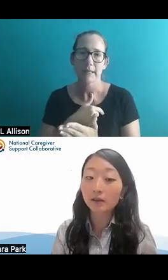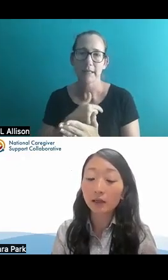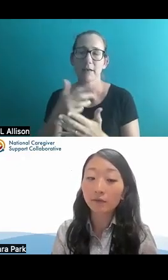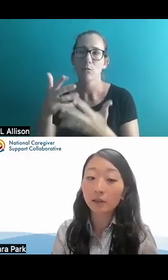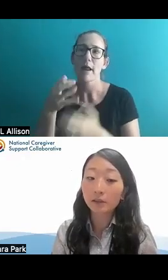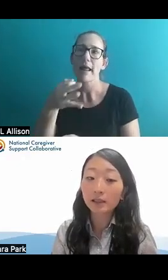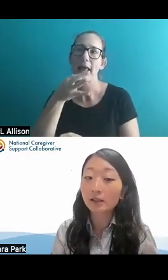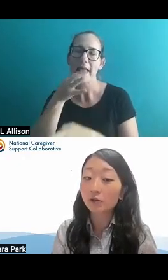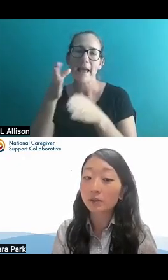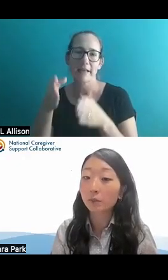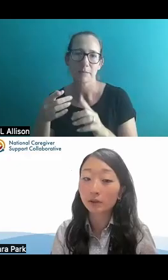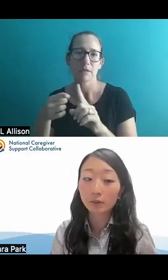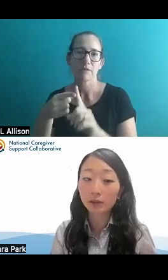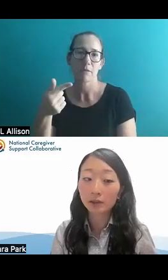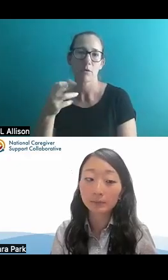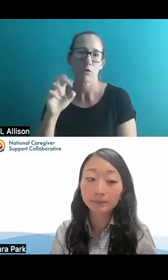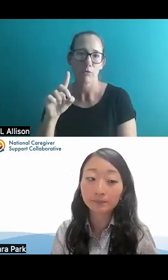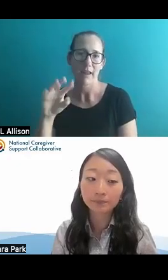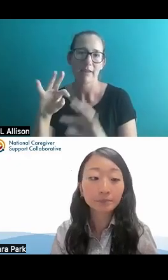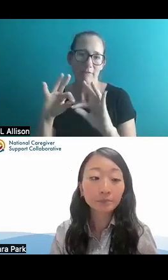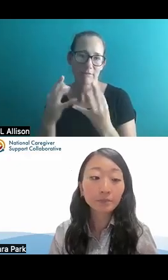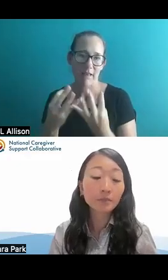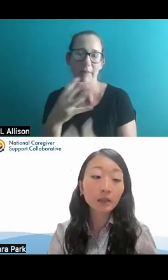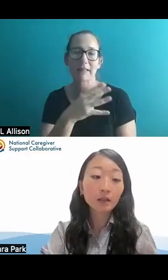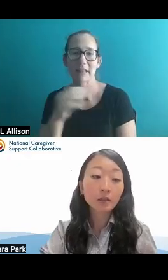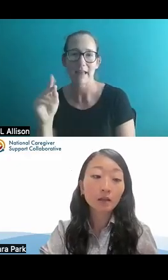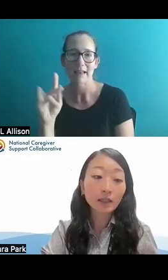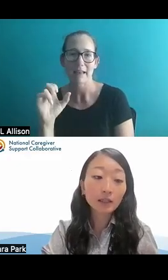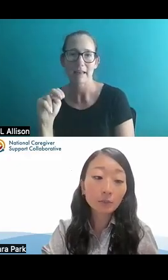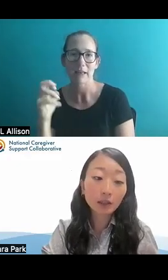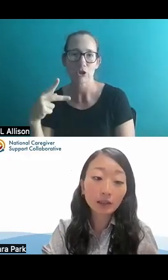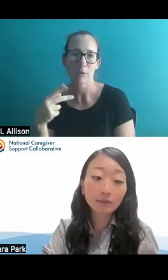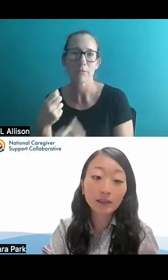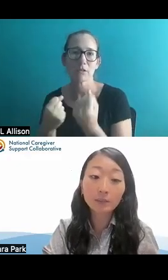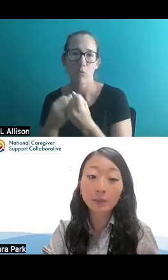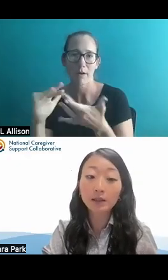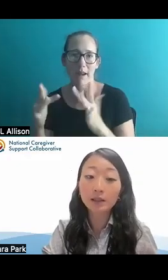Grandfamilies and Kinship Support Network. Our second objective is to implement these